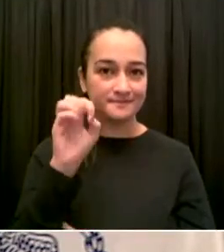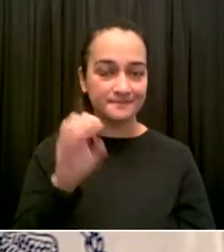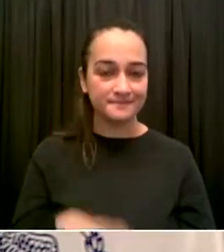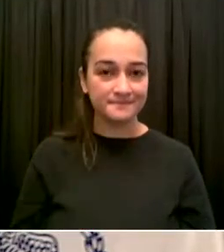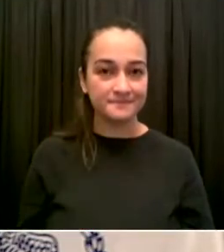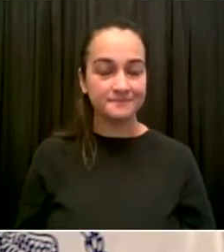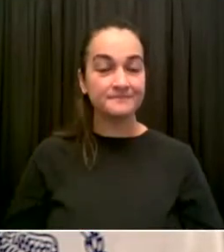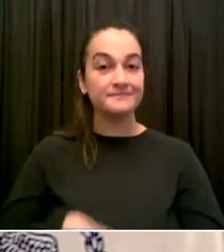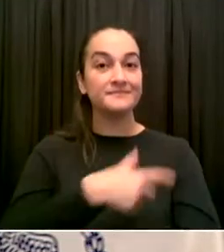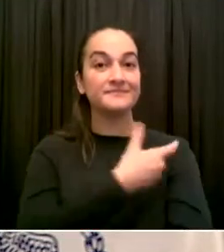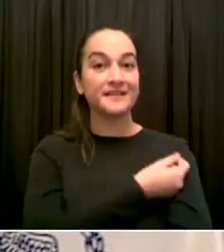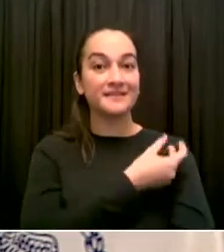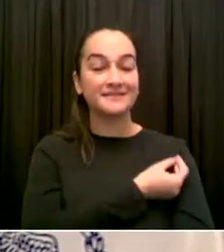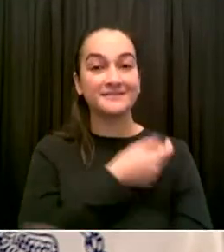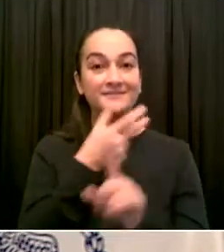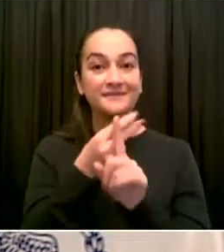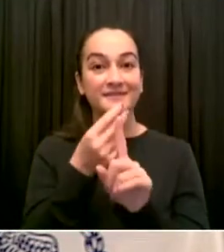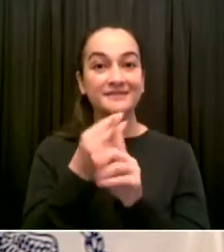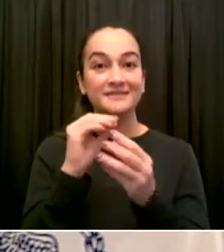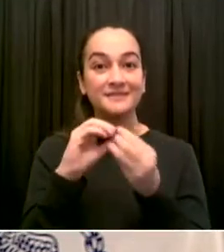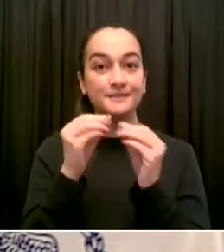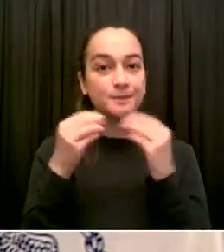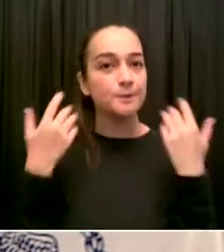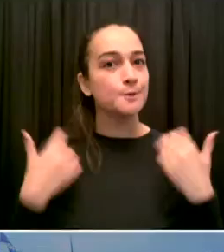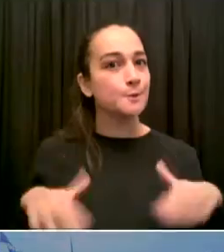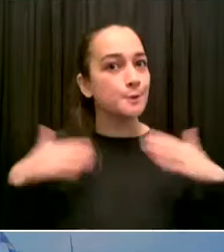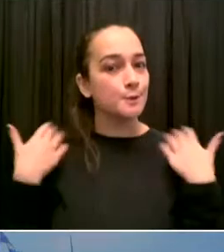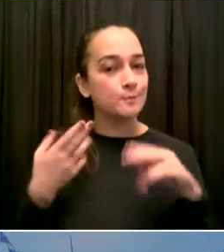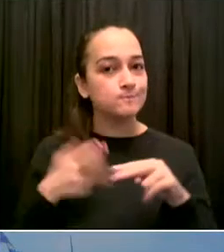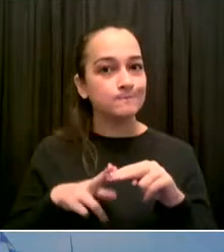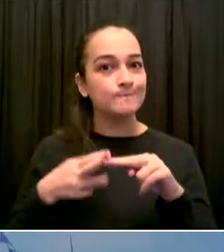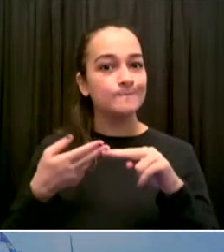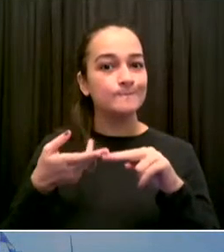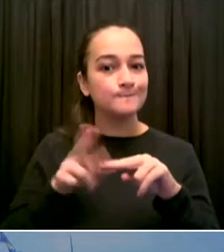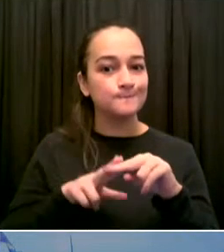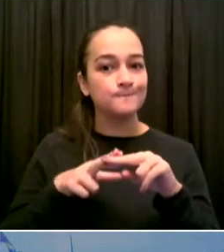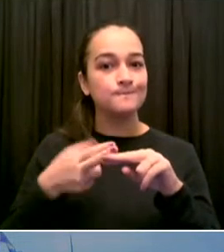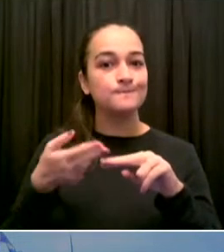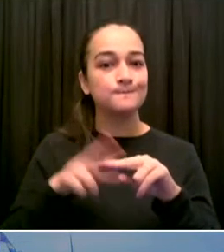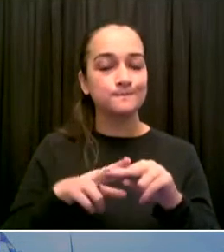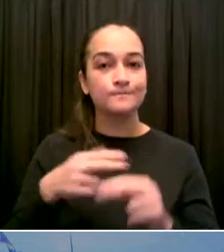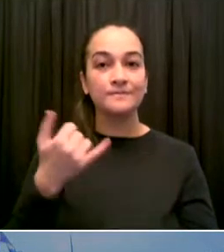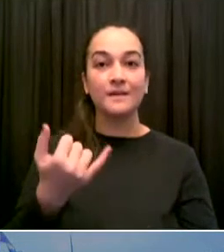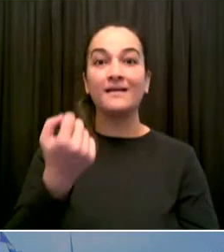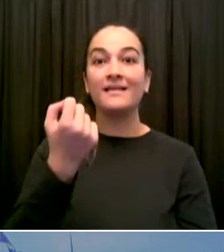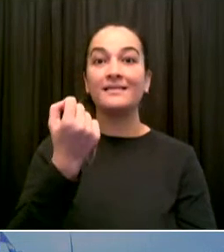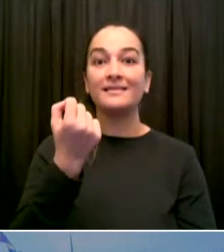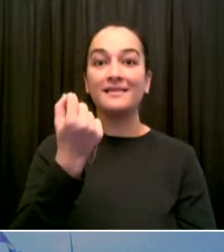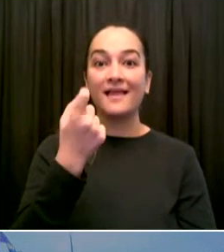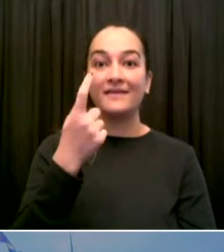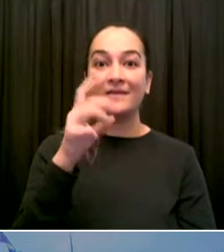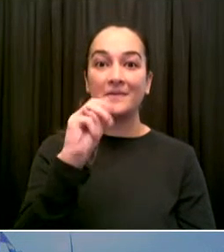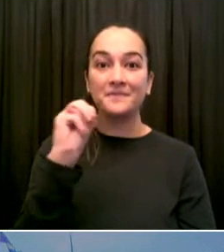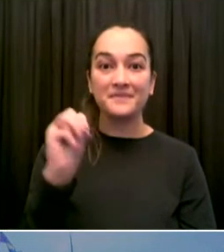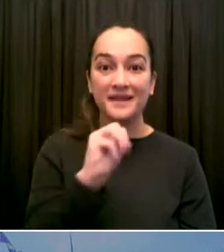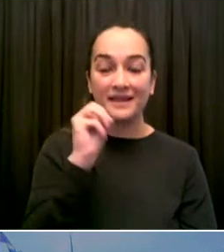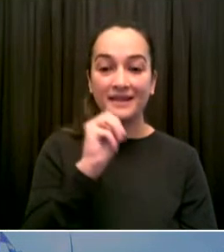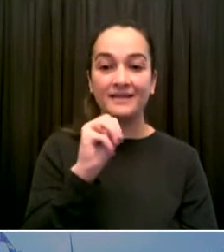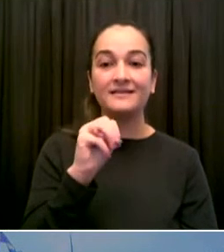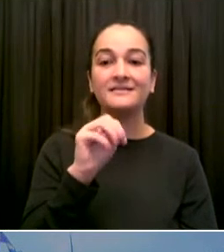TODAY'S INDICATORS. THE FSIRT ONE, HET NUMBER OF FOLKS VACCNAITED.